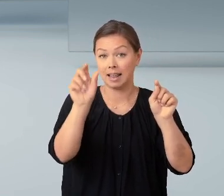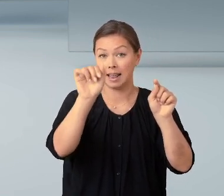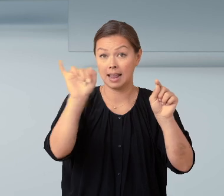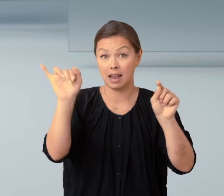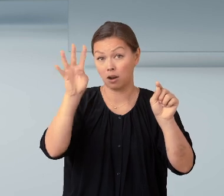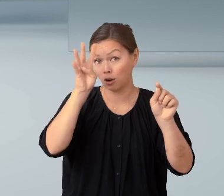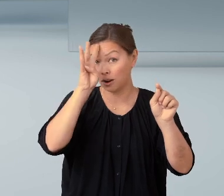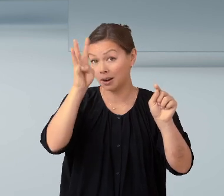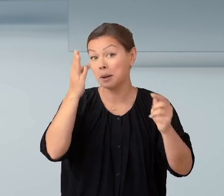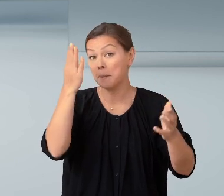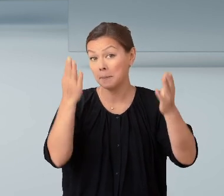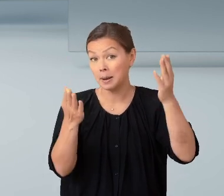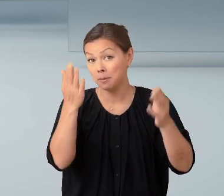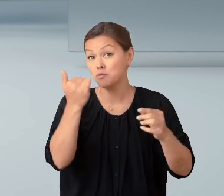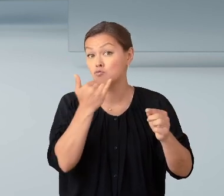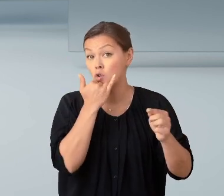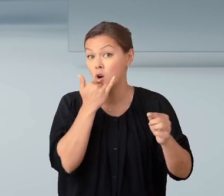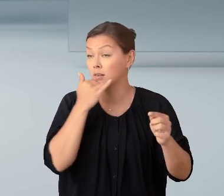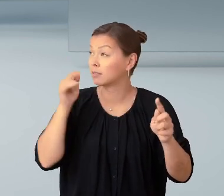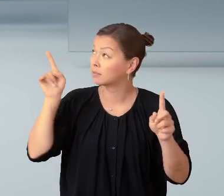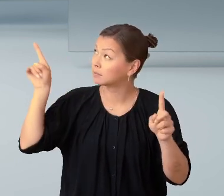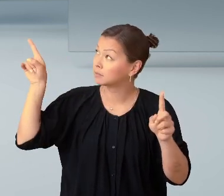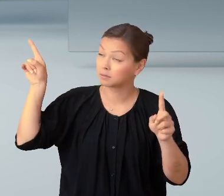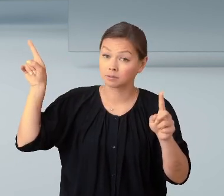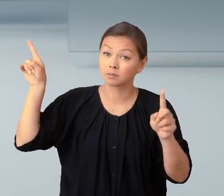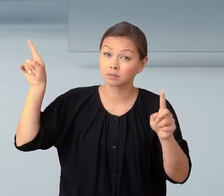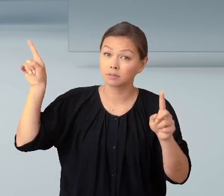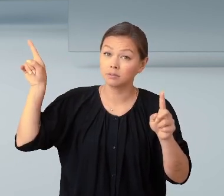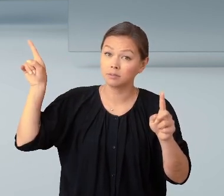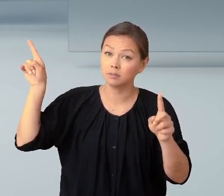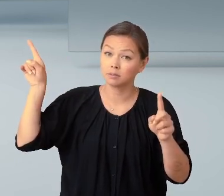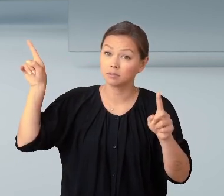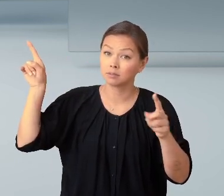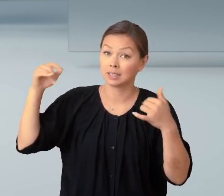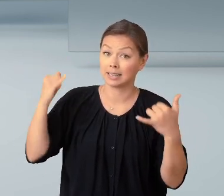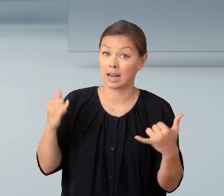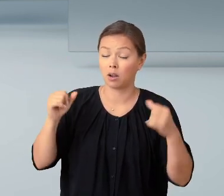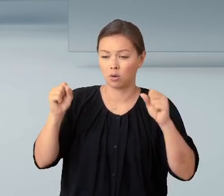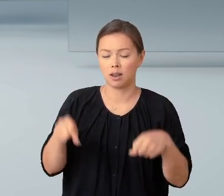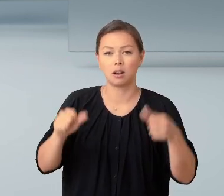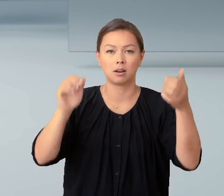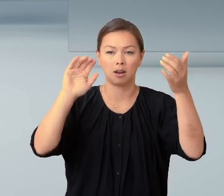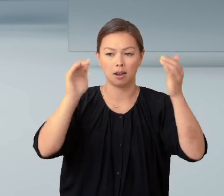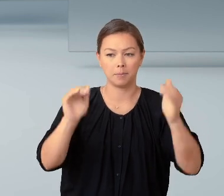content may be incorrect." And we can go ahead and validate against